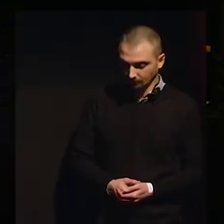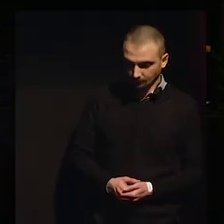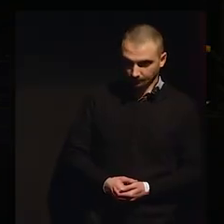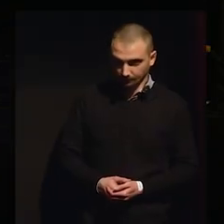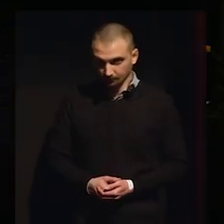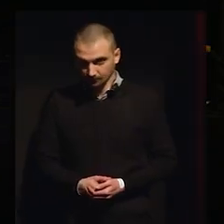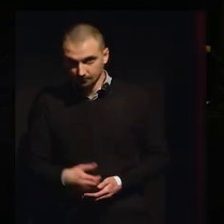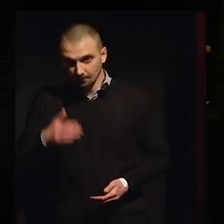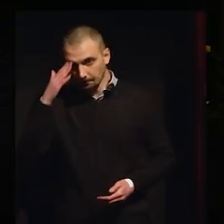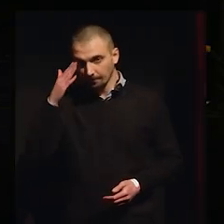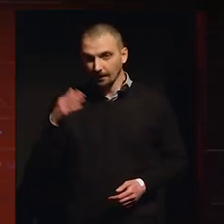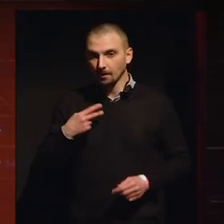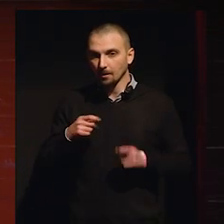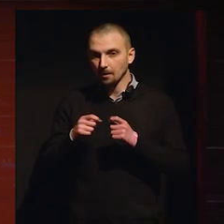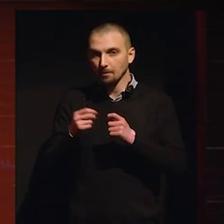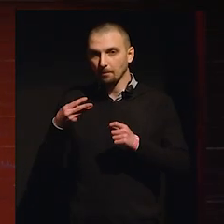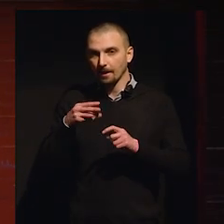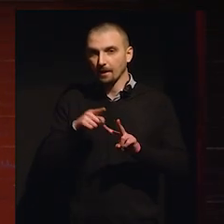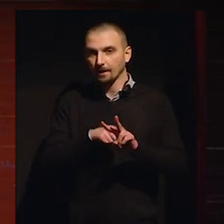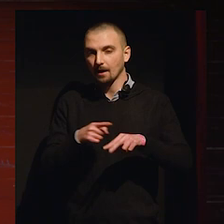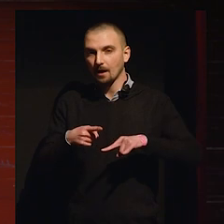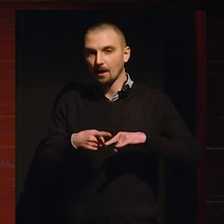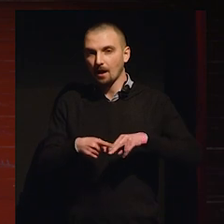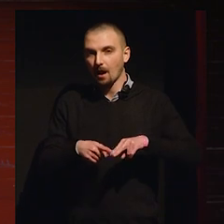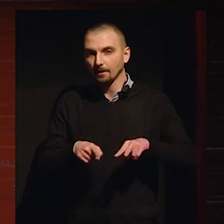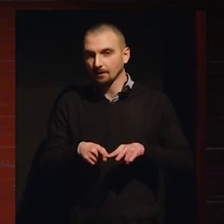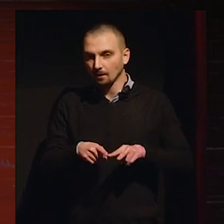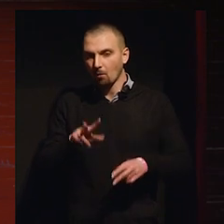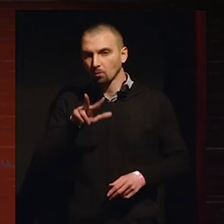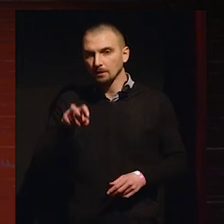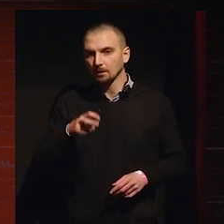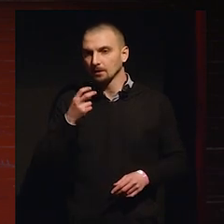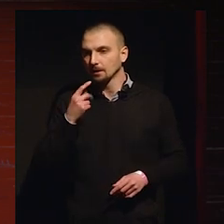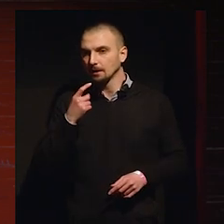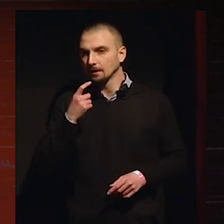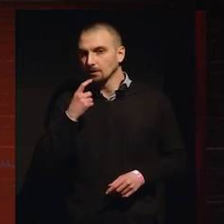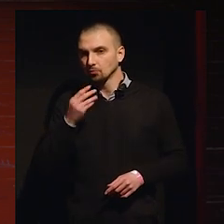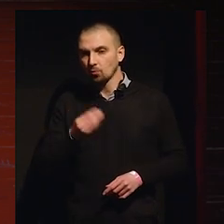Hello, I am Beyhan. I am a medical doctor of 38 years, and a pediatrician of 35 years.